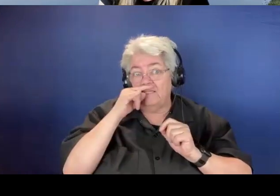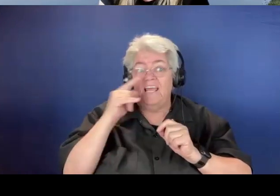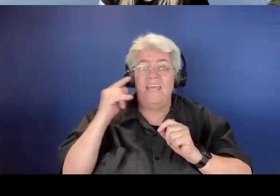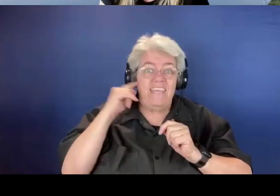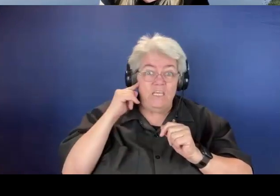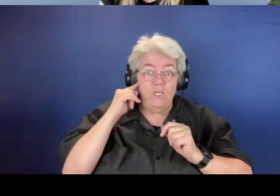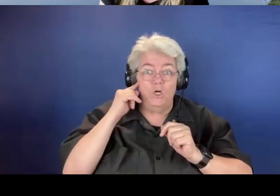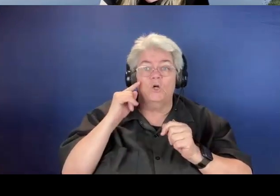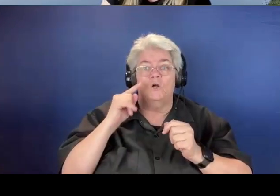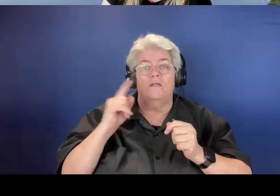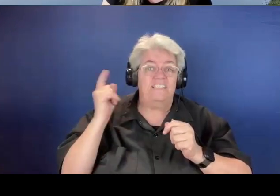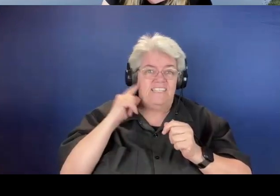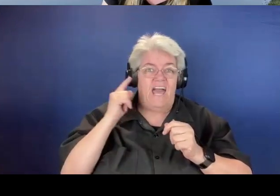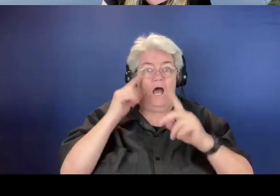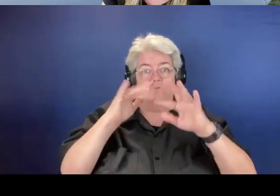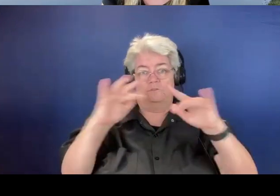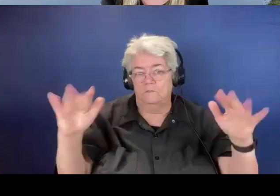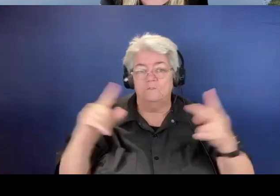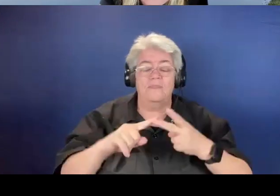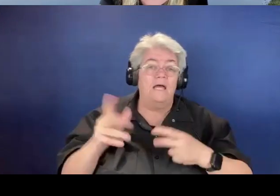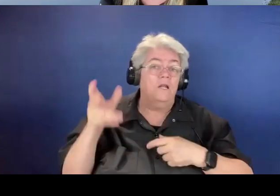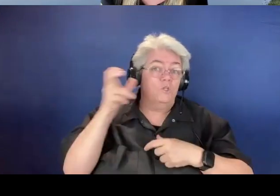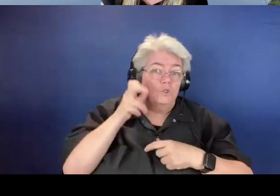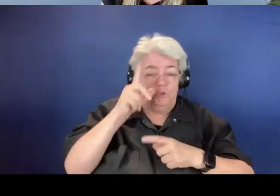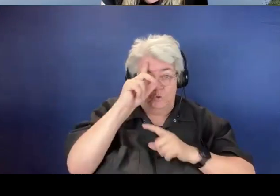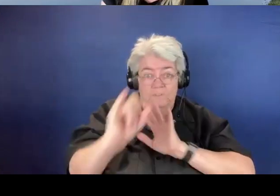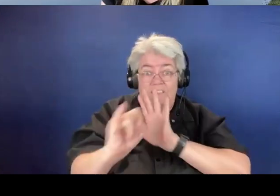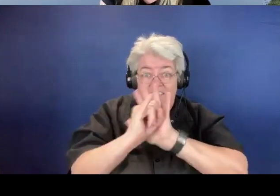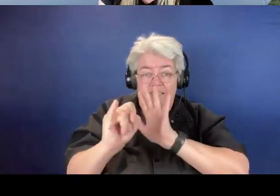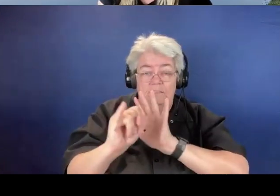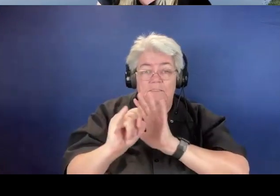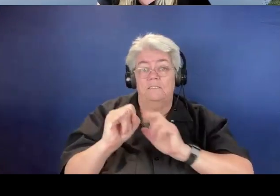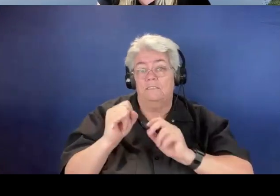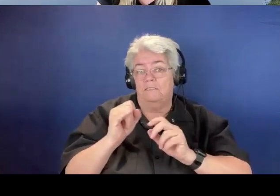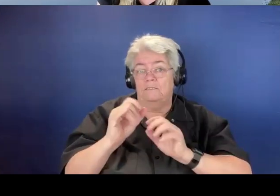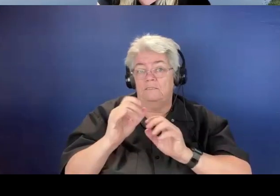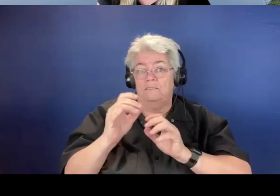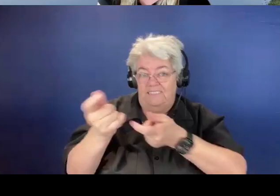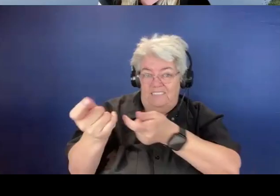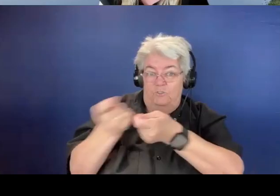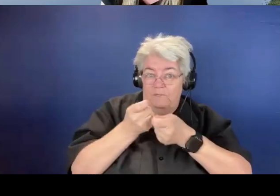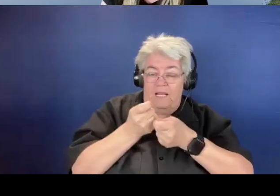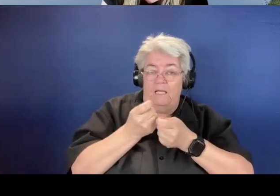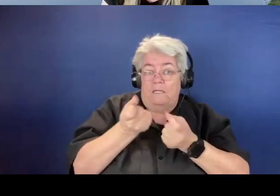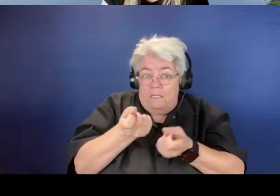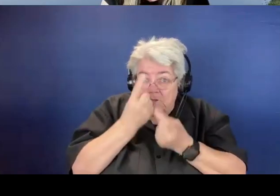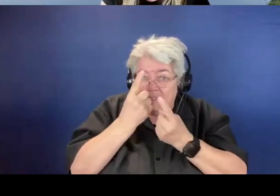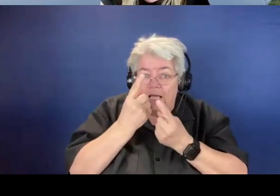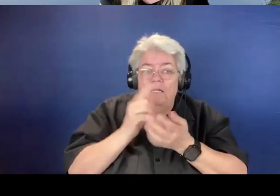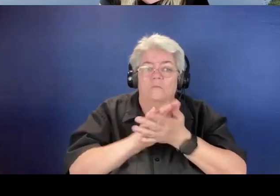they can learn to detect, discriminate and identify those sounds and then later understand what those words mean. Right?